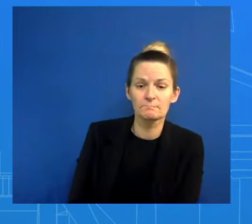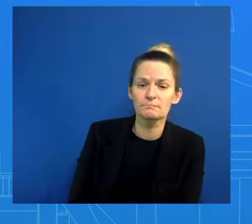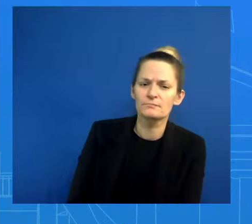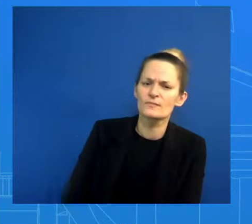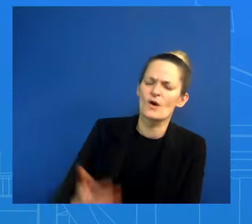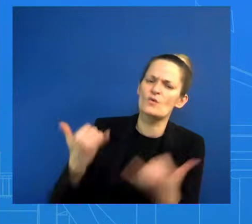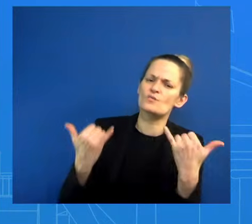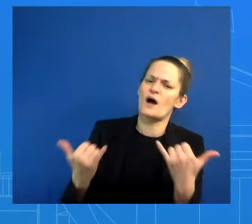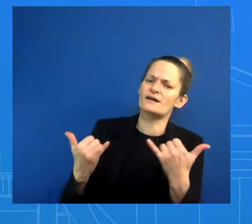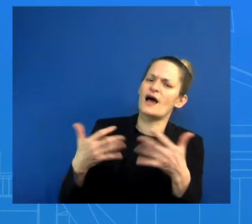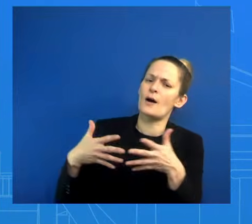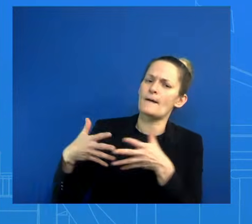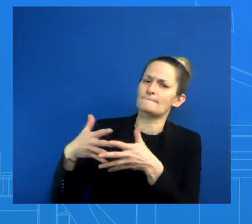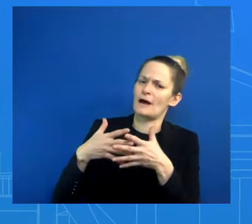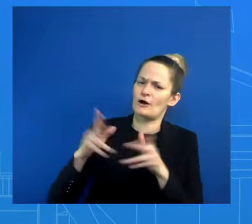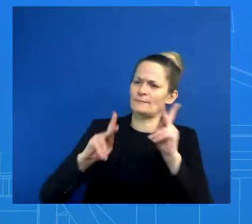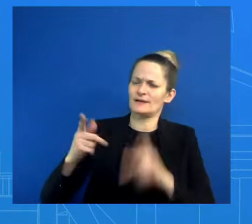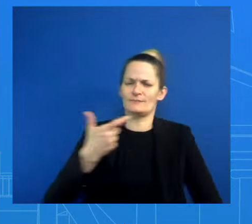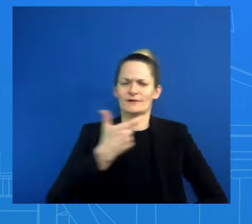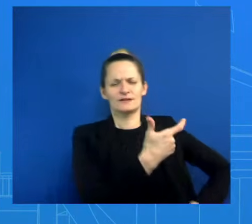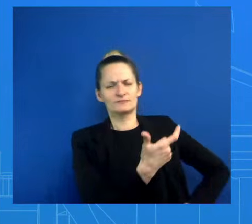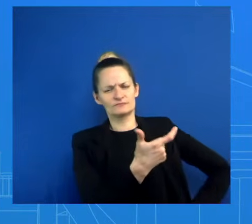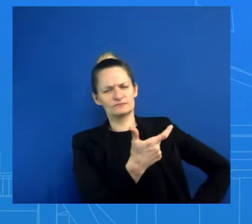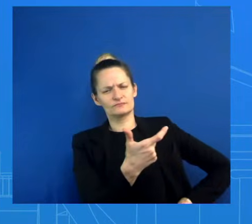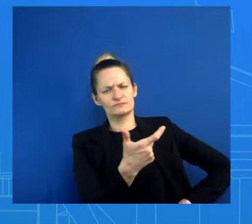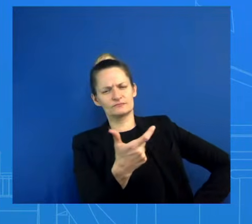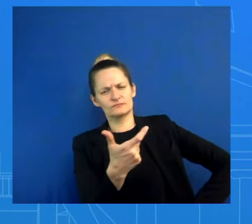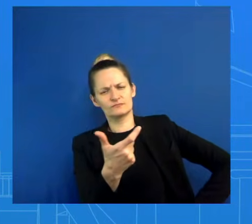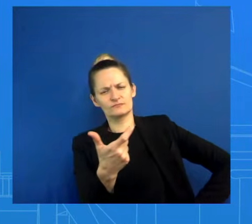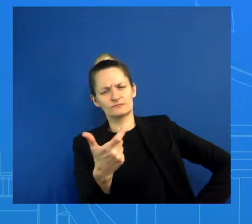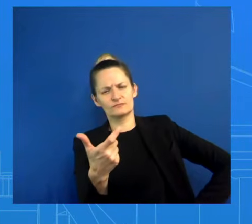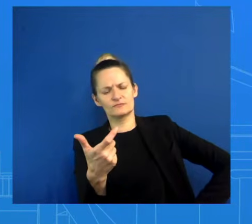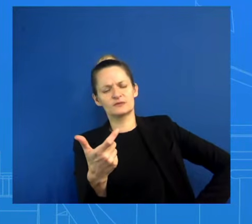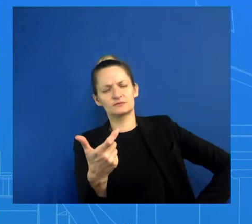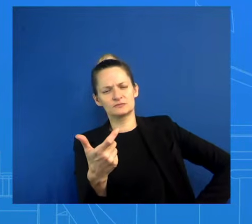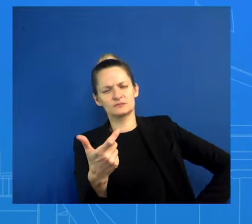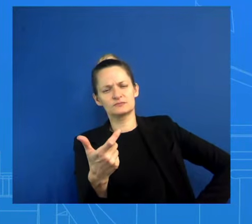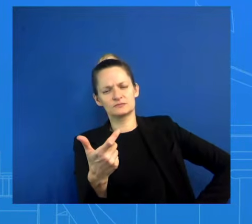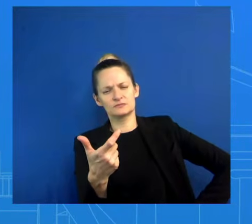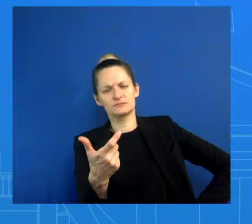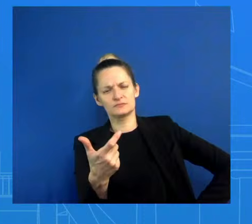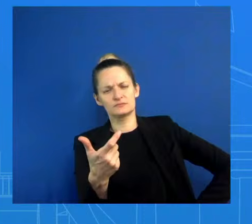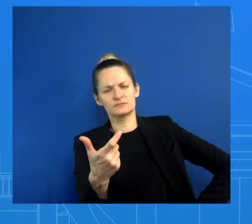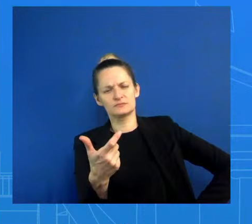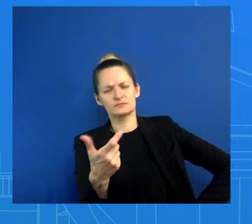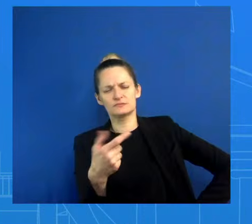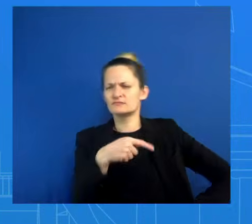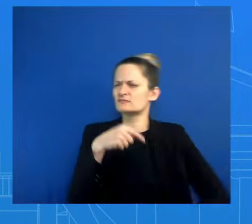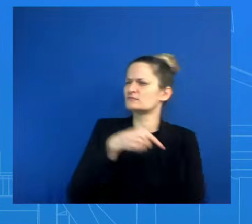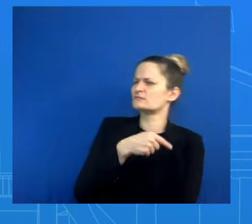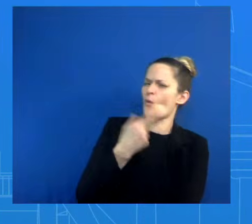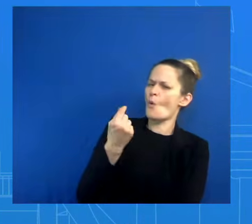to actually think about what Putin is saying? Should it be seen as a substantive offer to engage? Should it be viewed with skepticism?